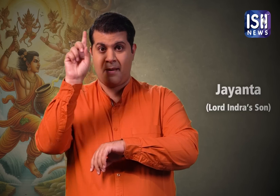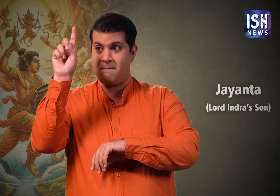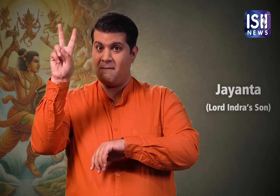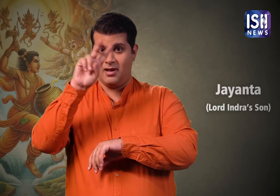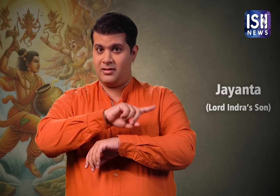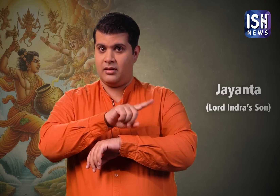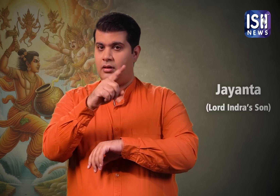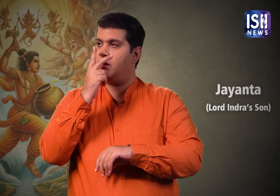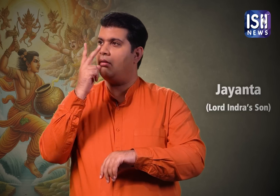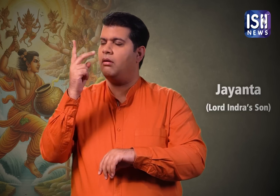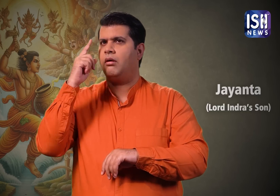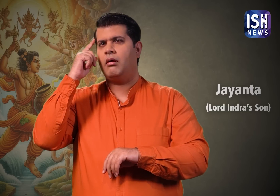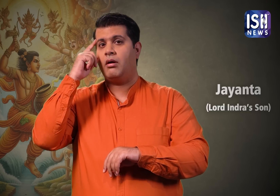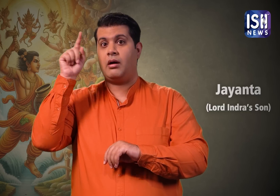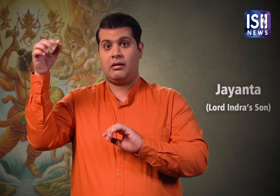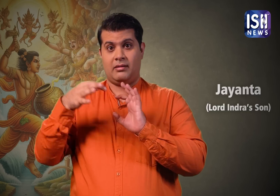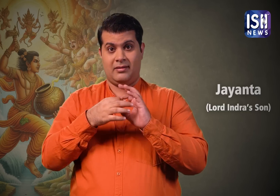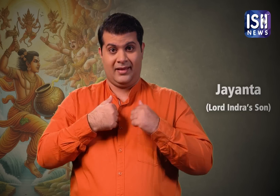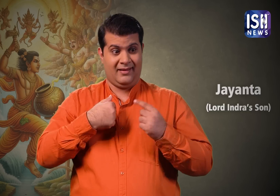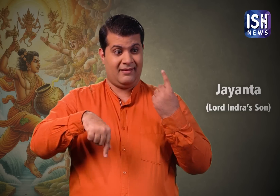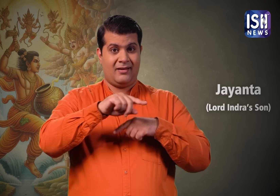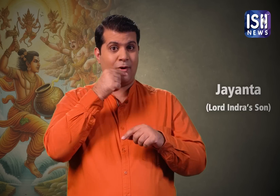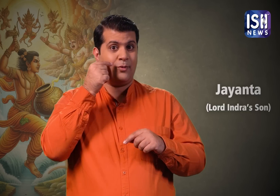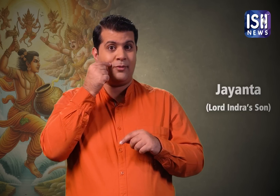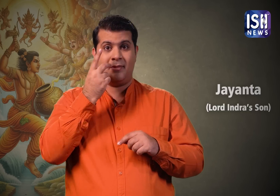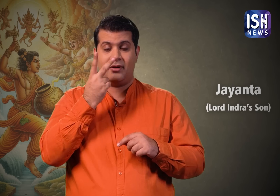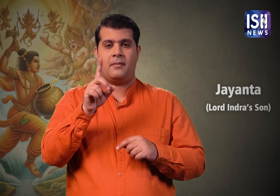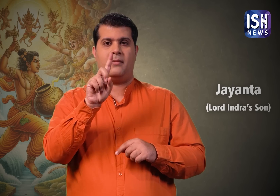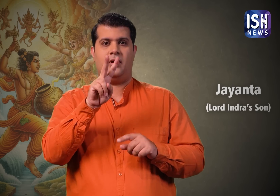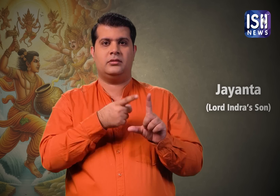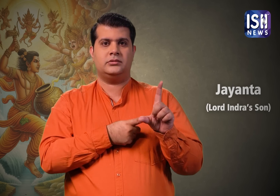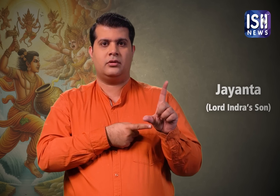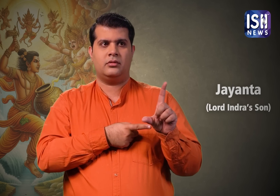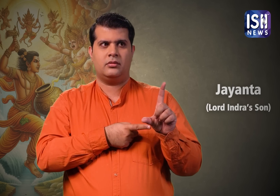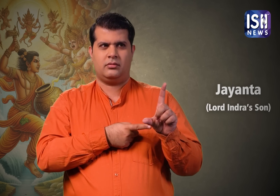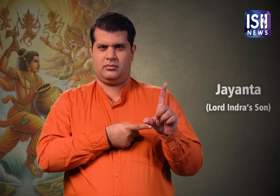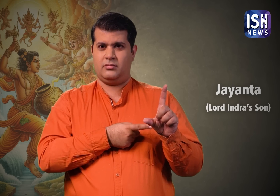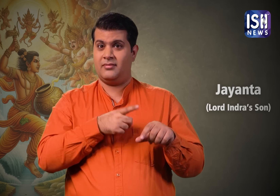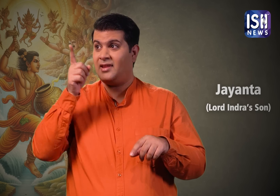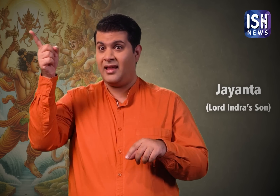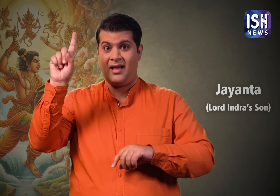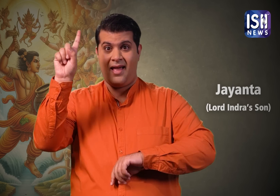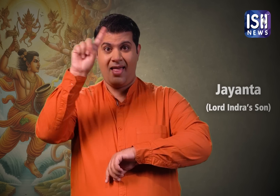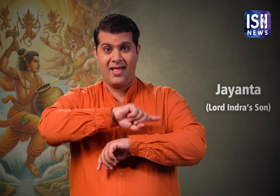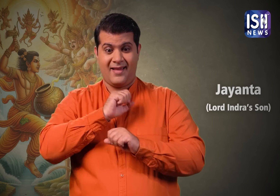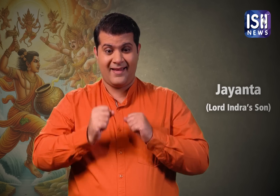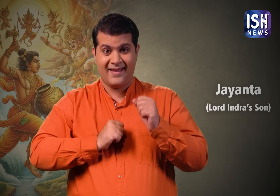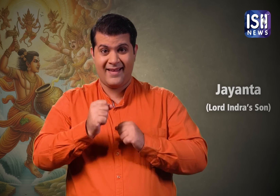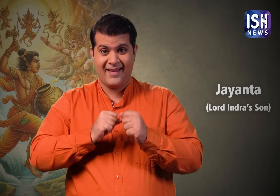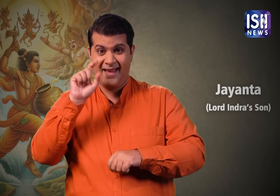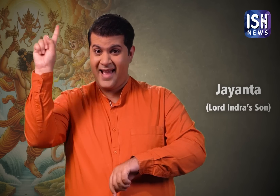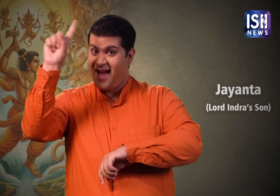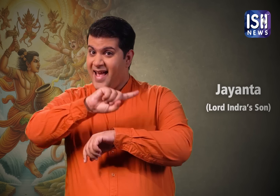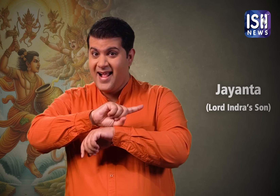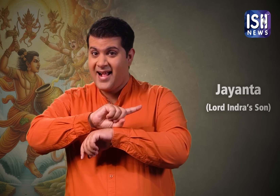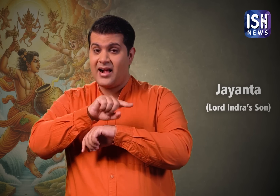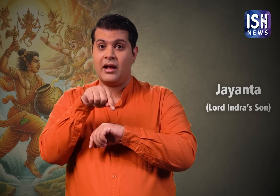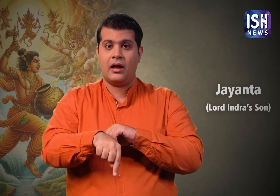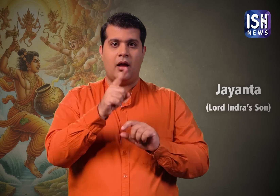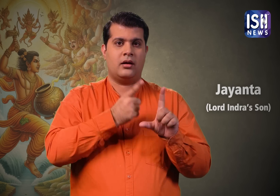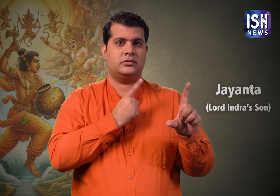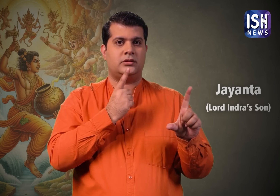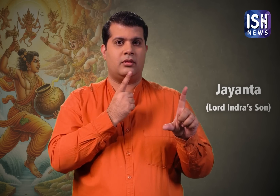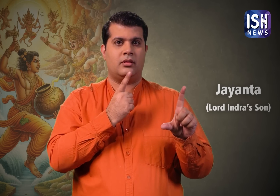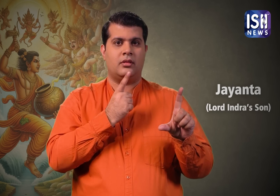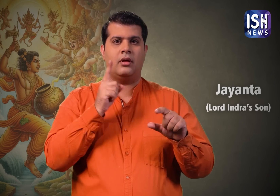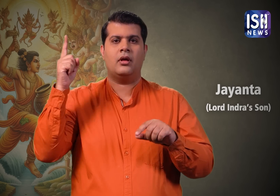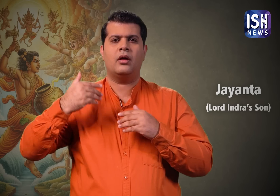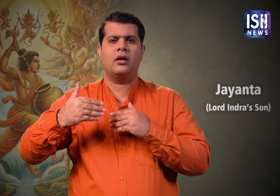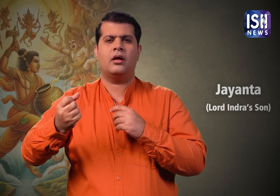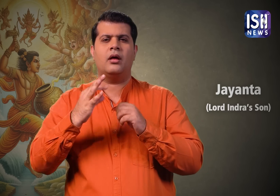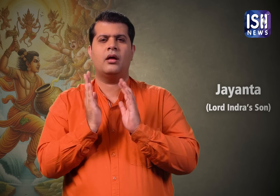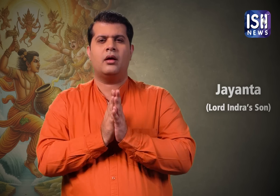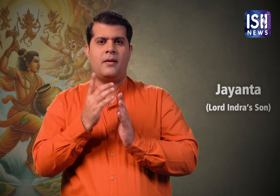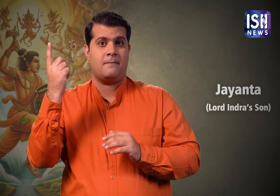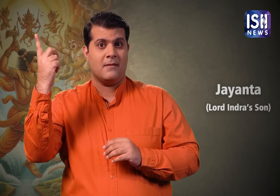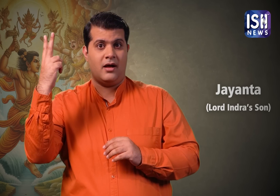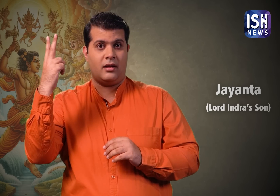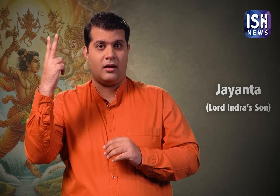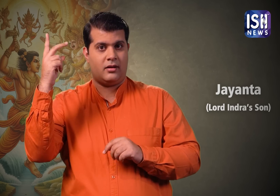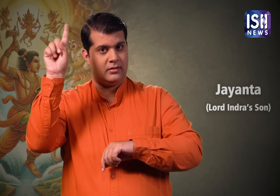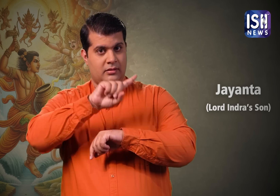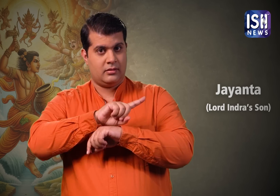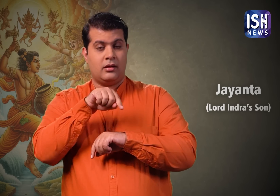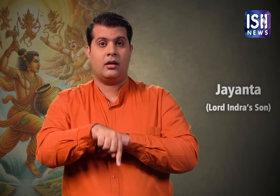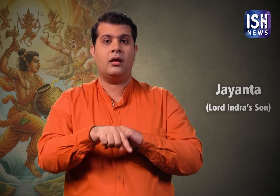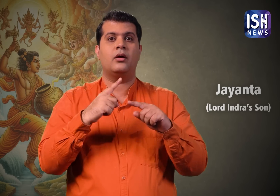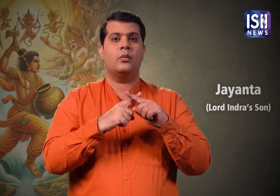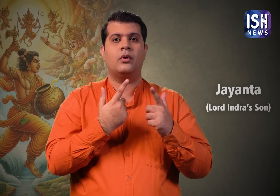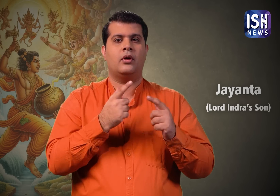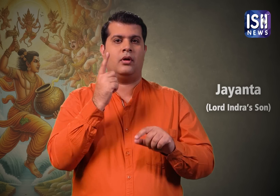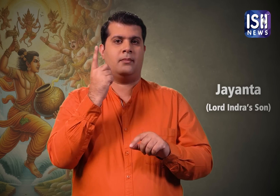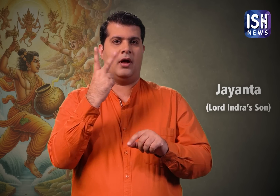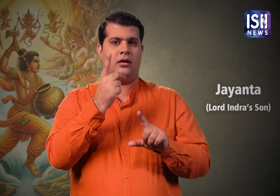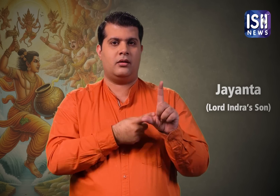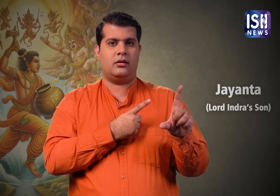One day of the Gods is equal to one year for humans. So, 12 days was equivalent to 12 years.